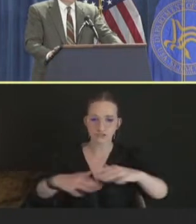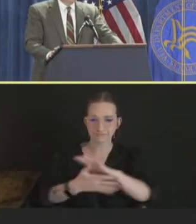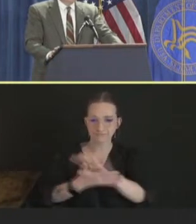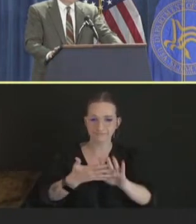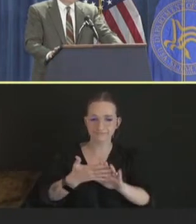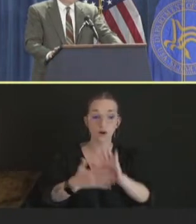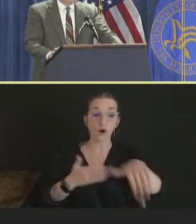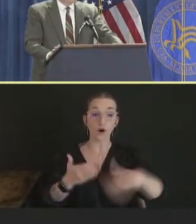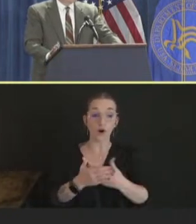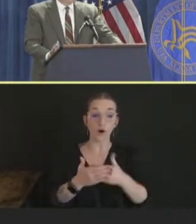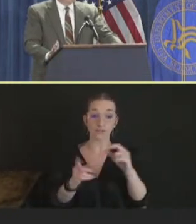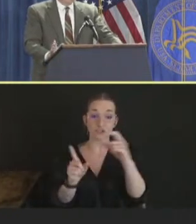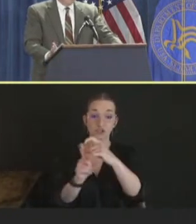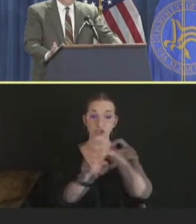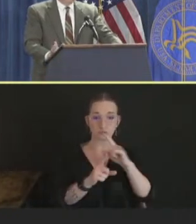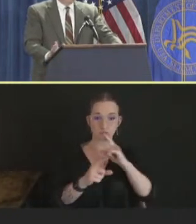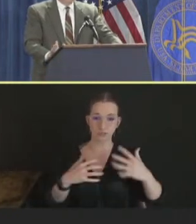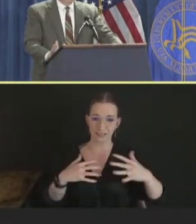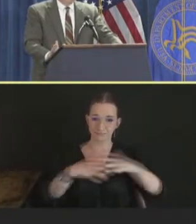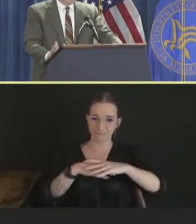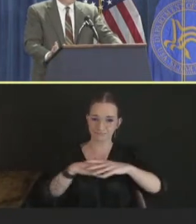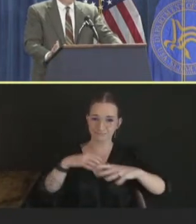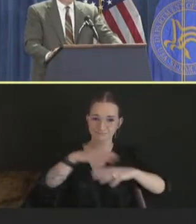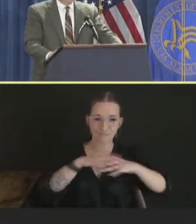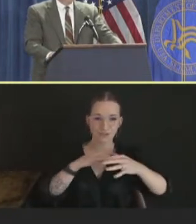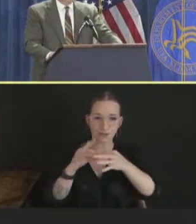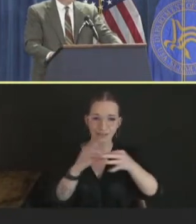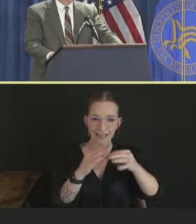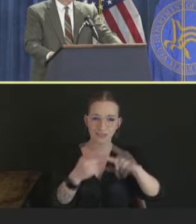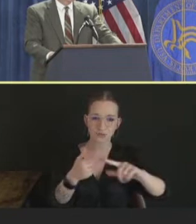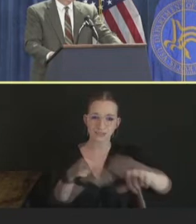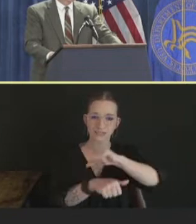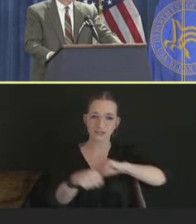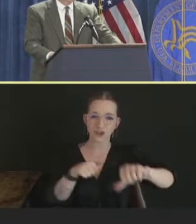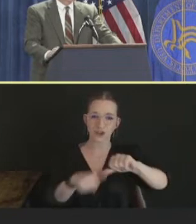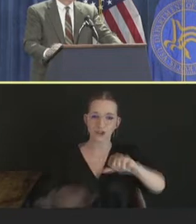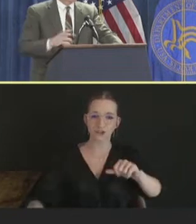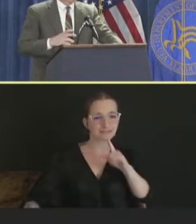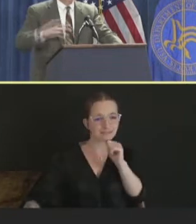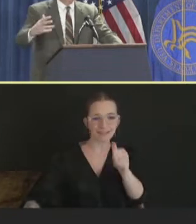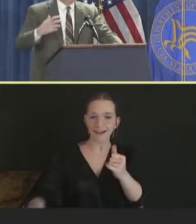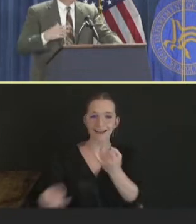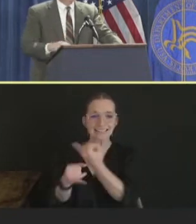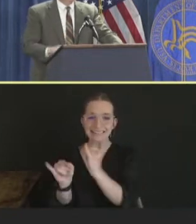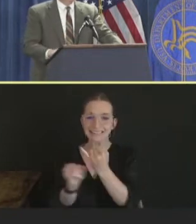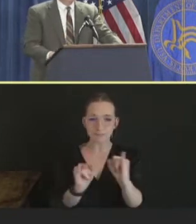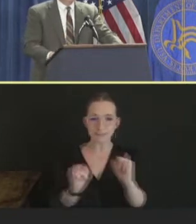I just discussed are not independent in and of themselves, that is behavior within a community